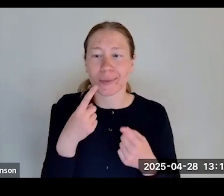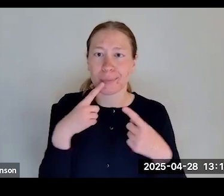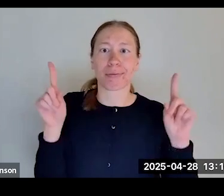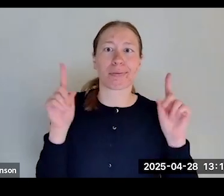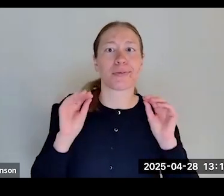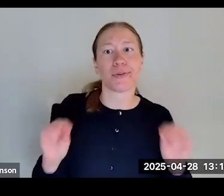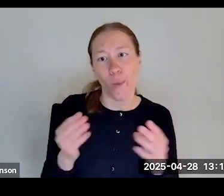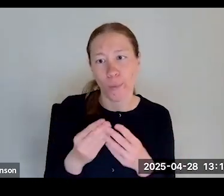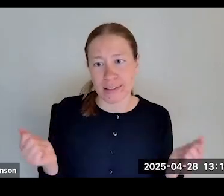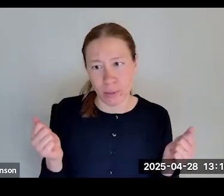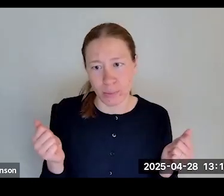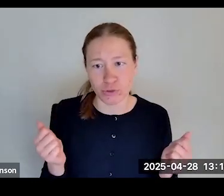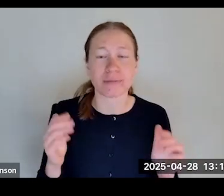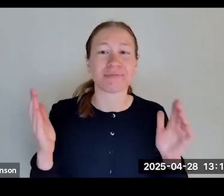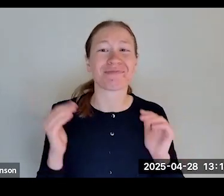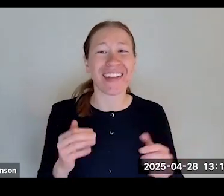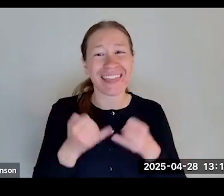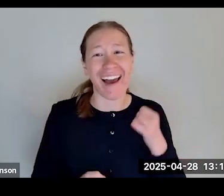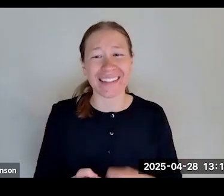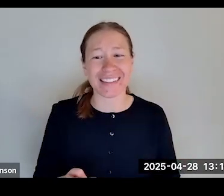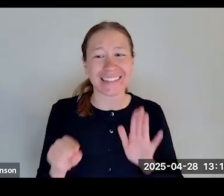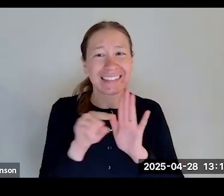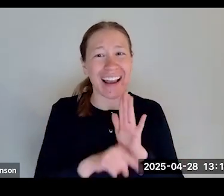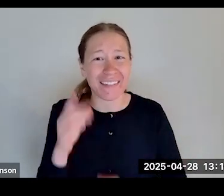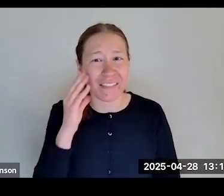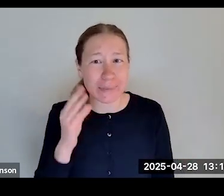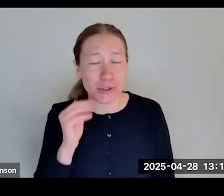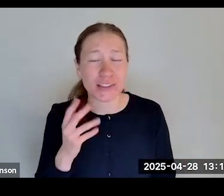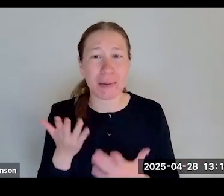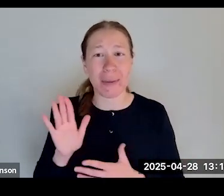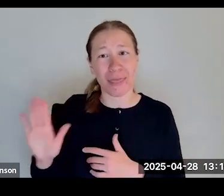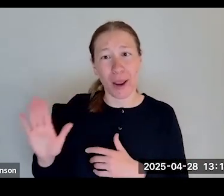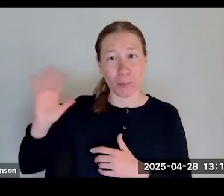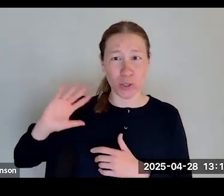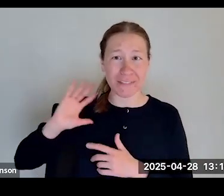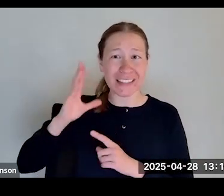And then lastly, negative experiences. This could be from their past, the past of others,